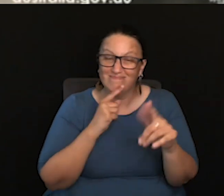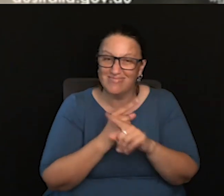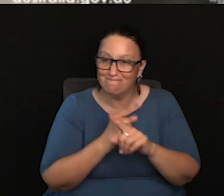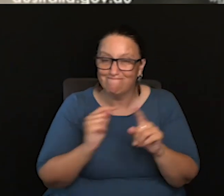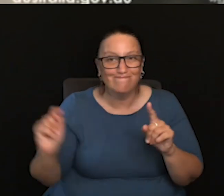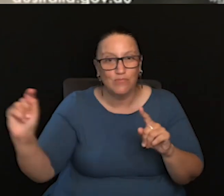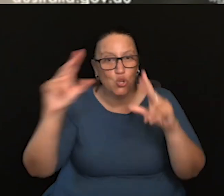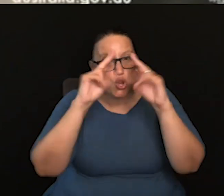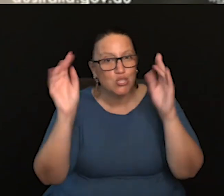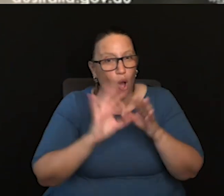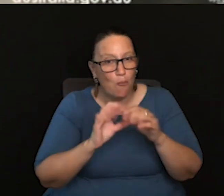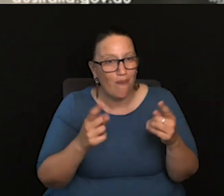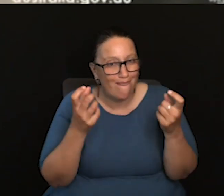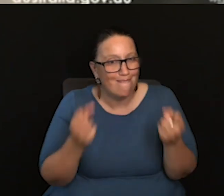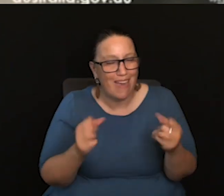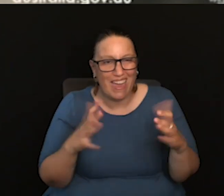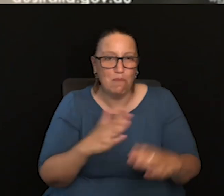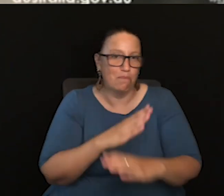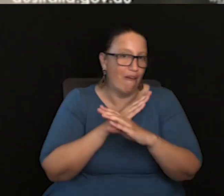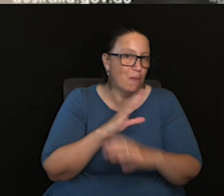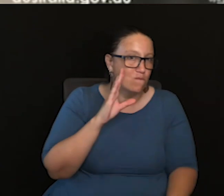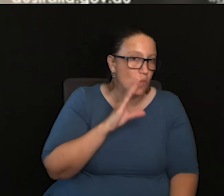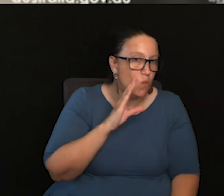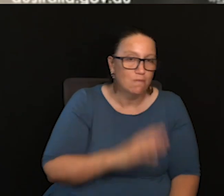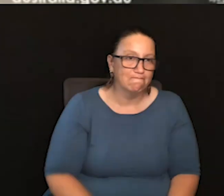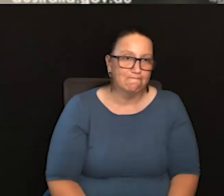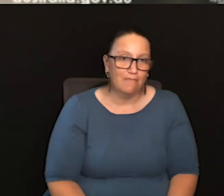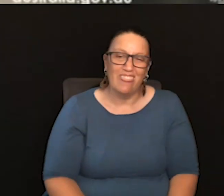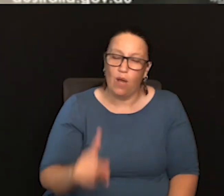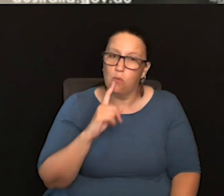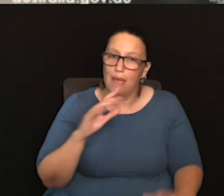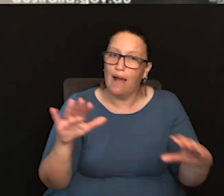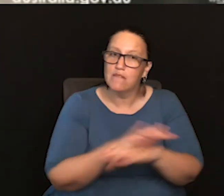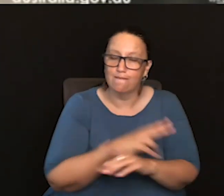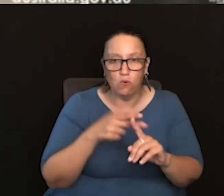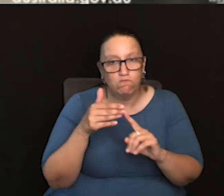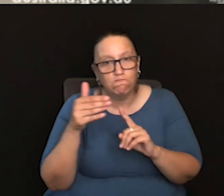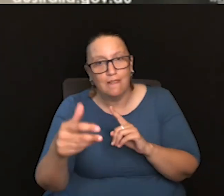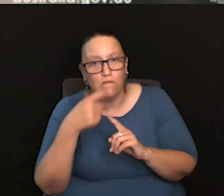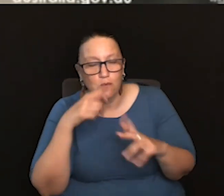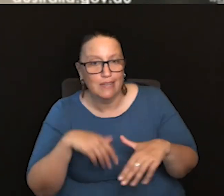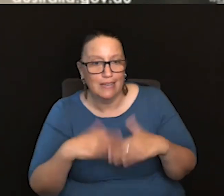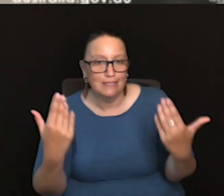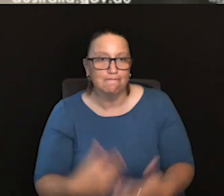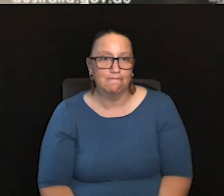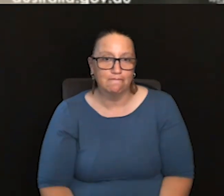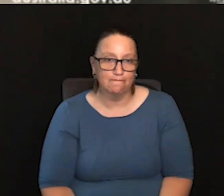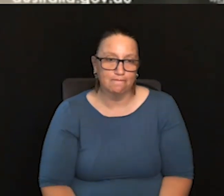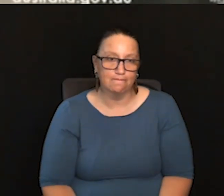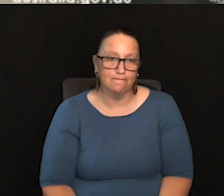His intention is to continue that program so as to allow families to rethink their position.